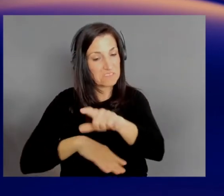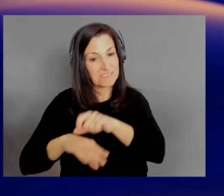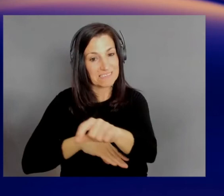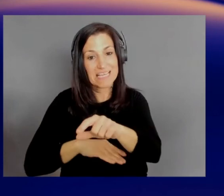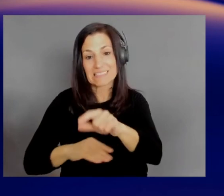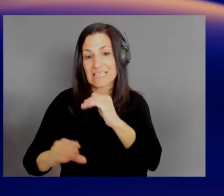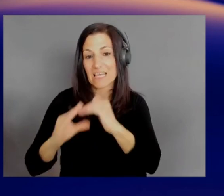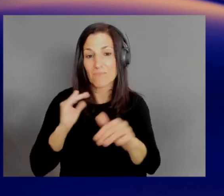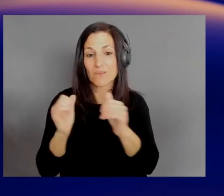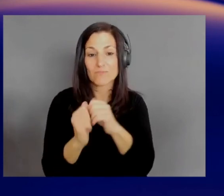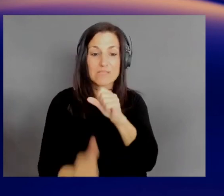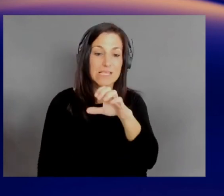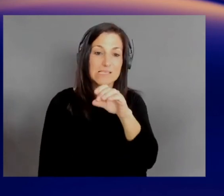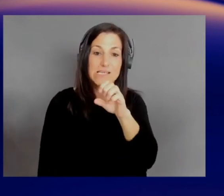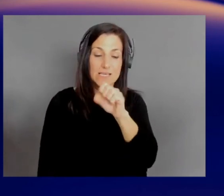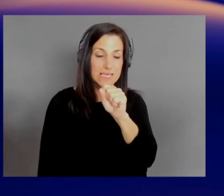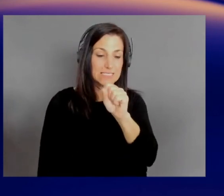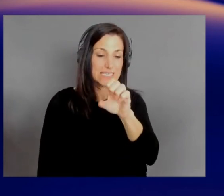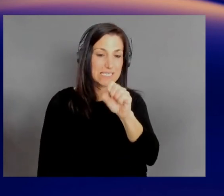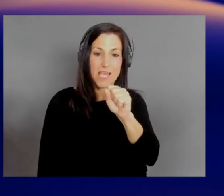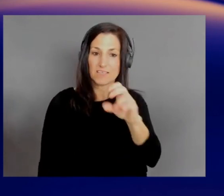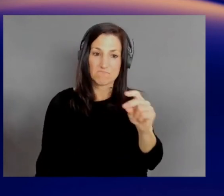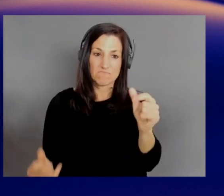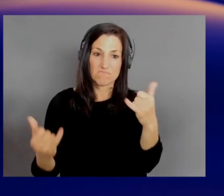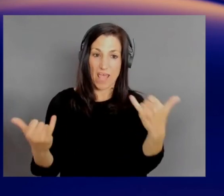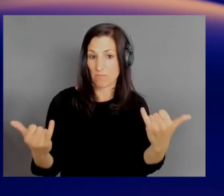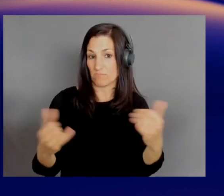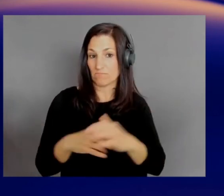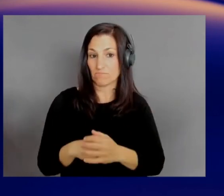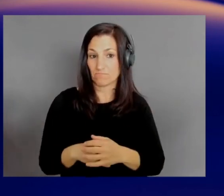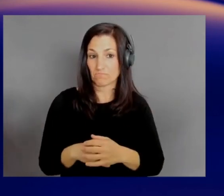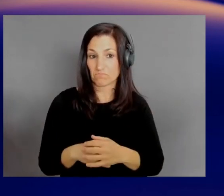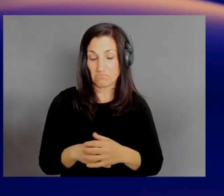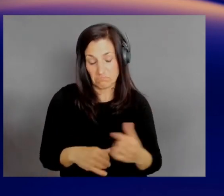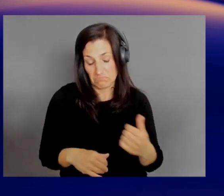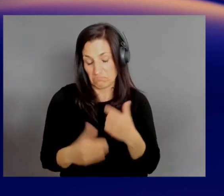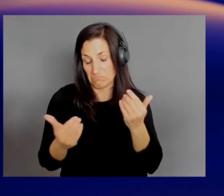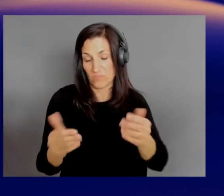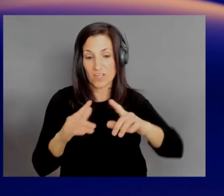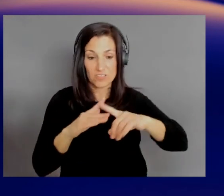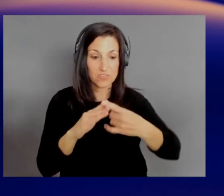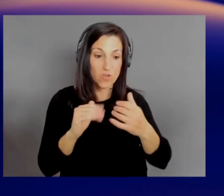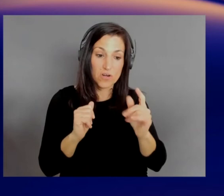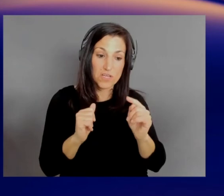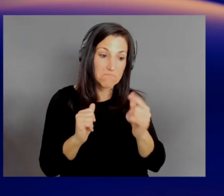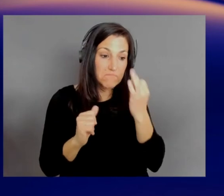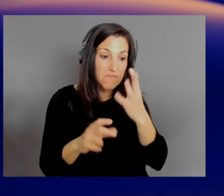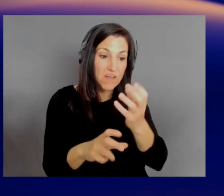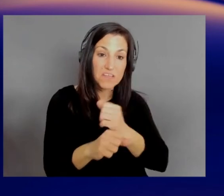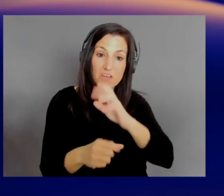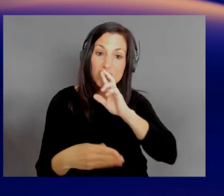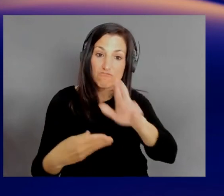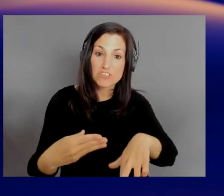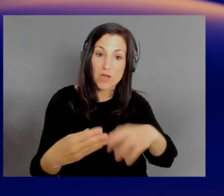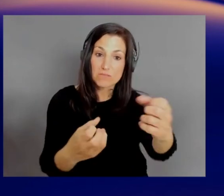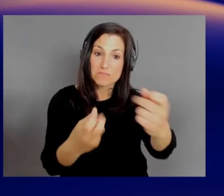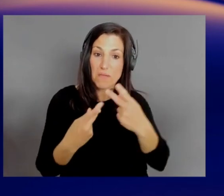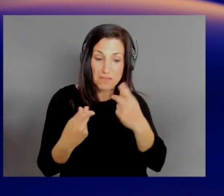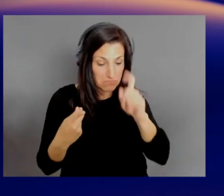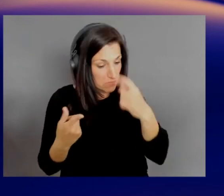So we'll go ahead and start that. If I get results back, I should have a success. And I do.